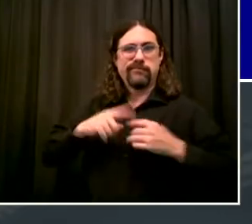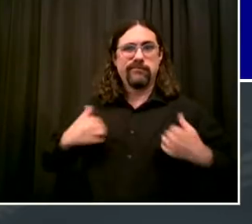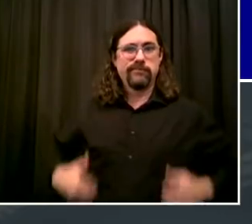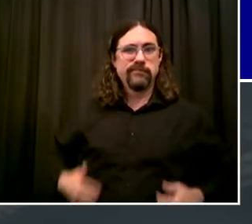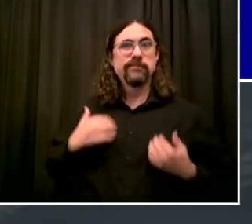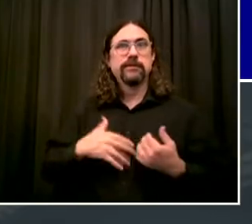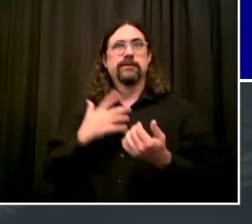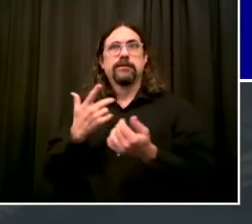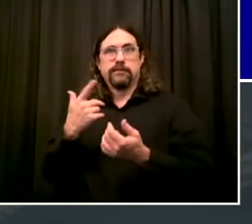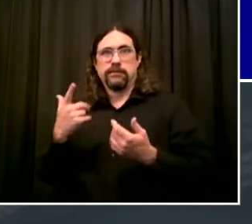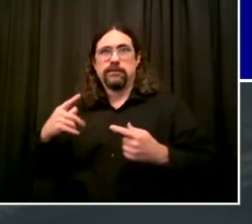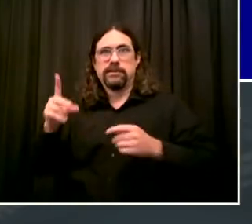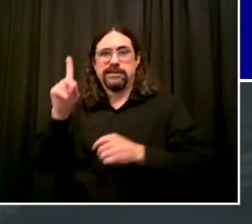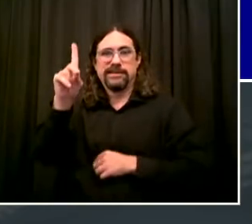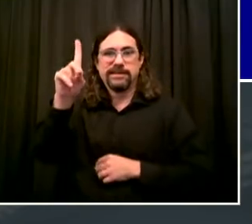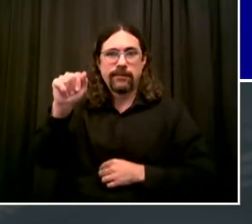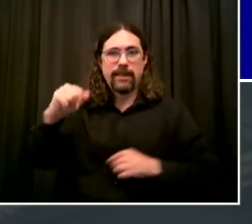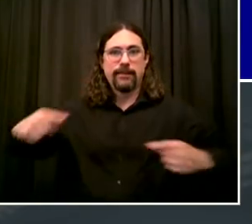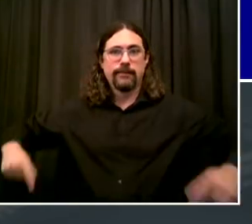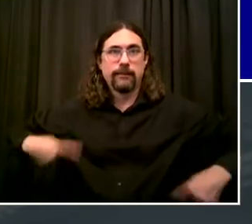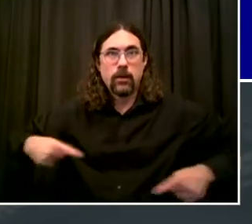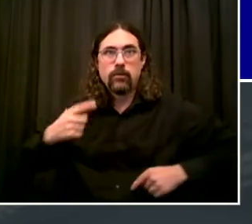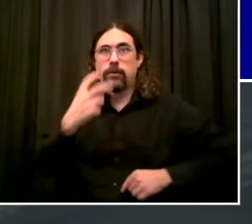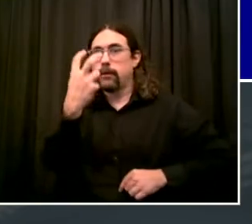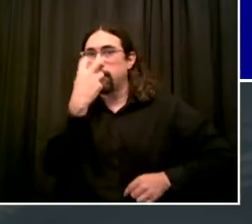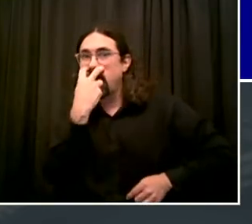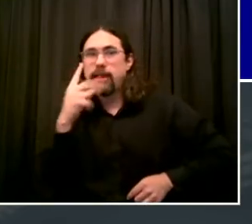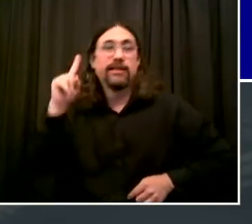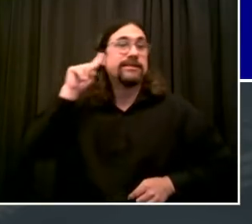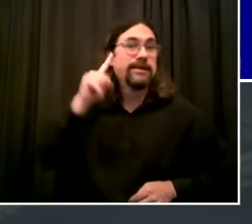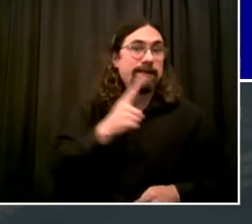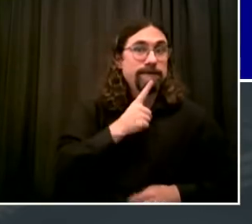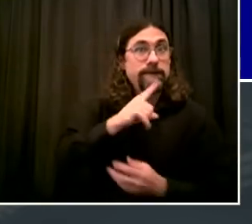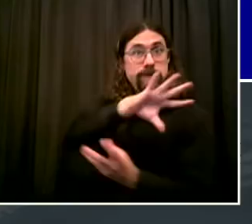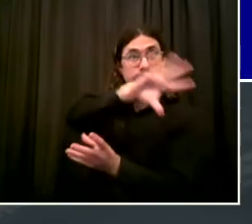WE ARE DOI NGTHT ALITERALLY STARTI NGTODAY. BUT WE HAVE TO GO FARTHER.